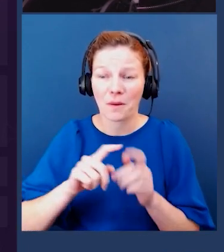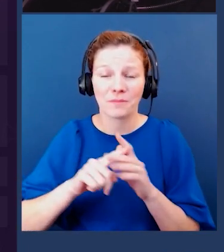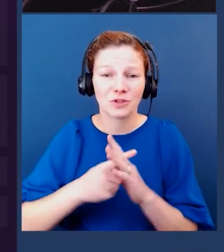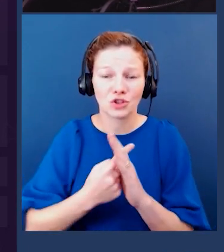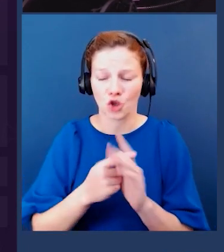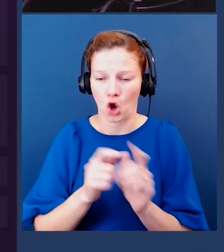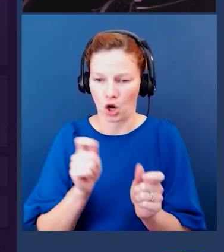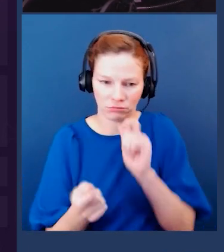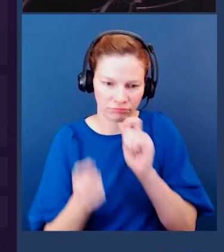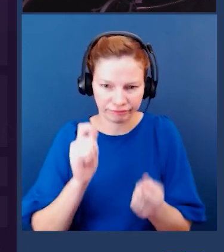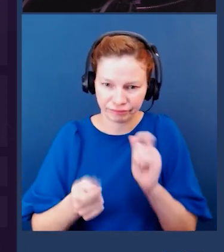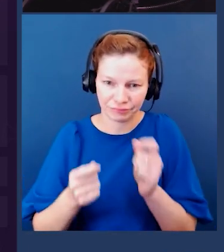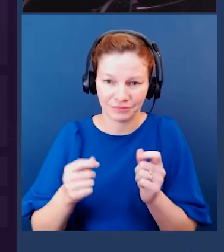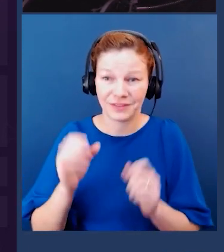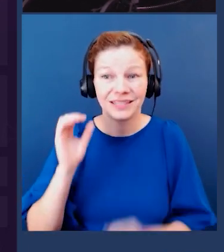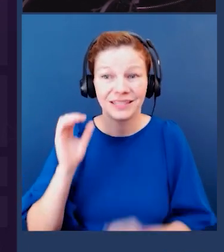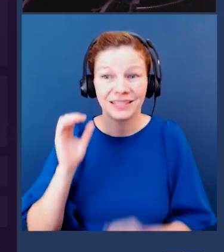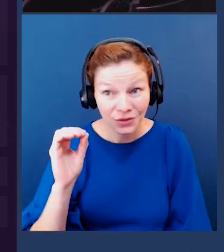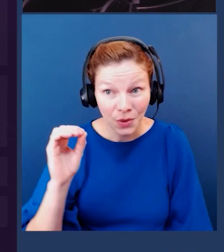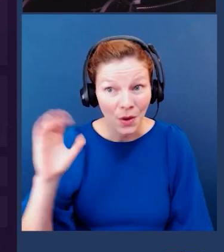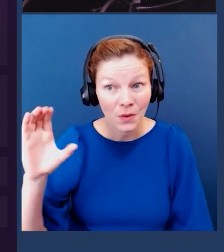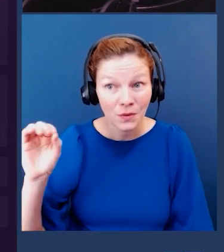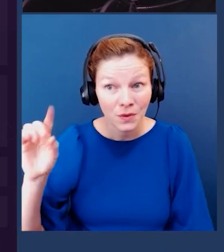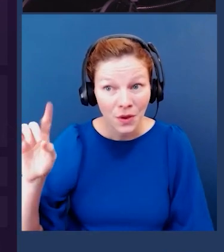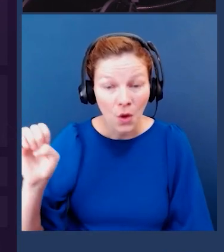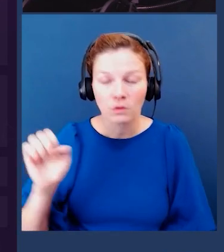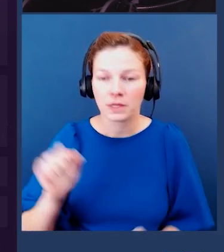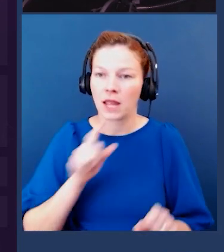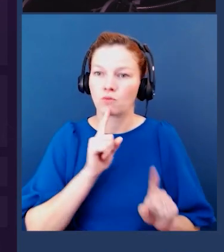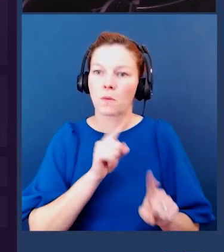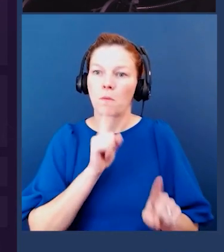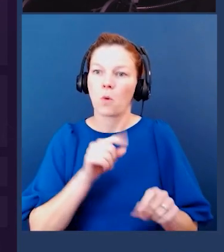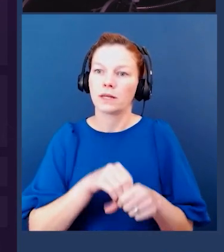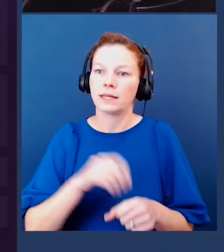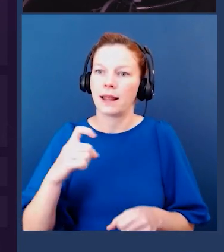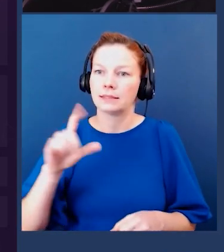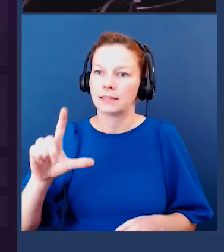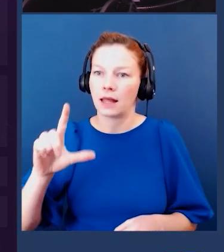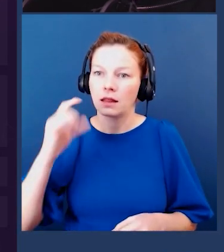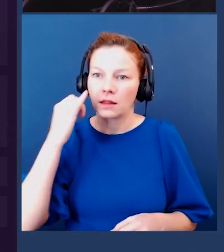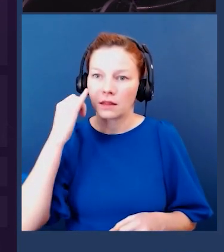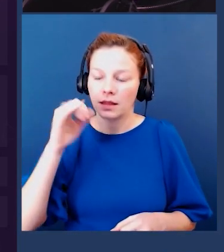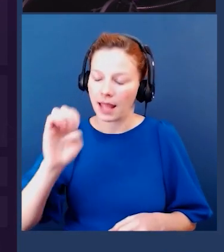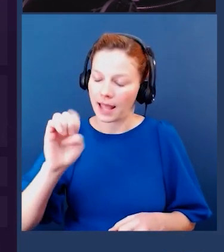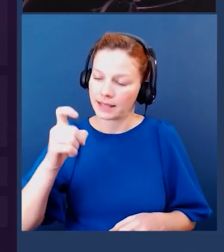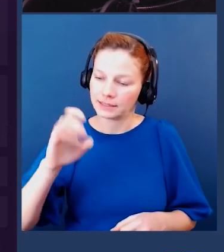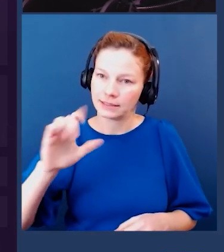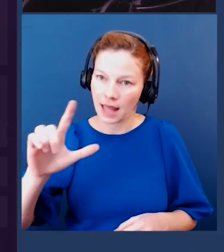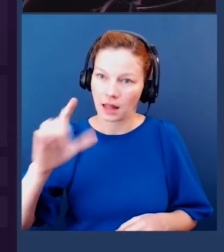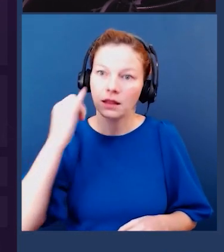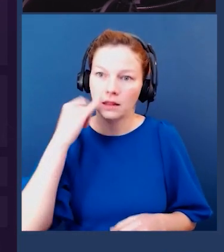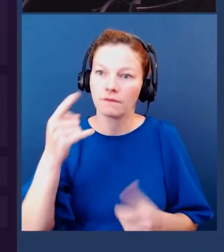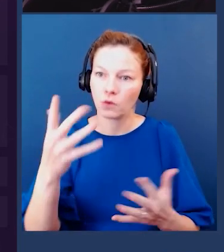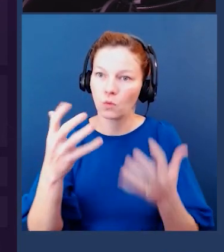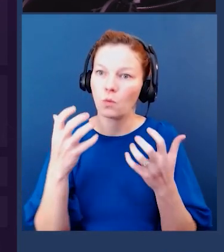You can even do reporting in Excel if you want to have, like, real time pivot table in Excel. And it's really not that hard is just,